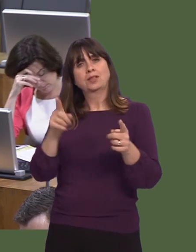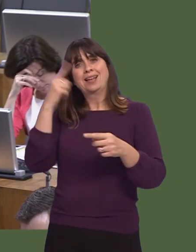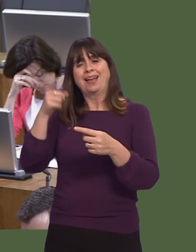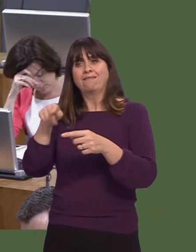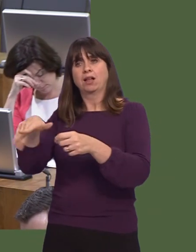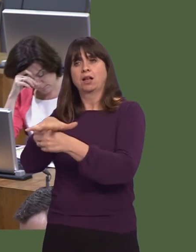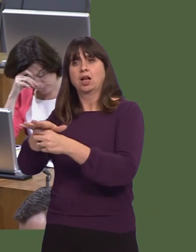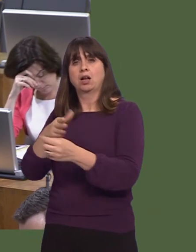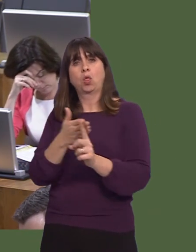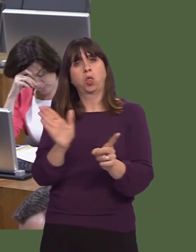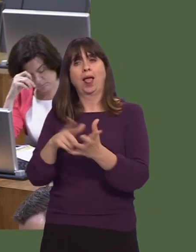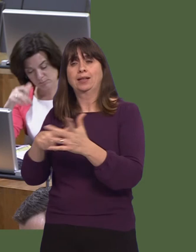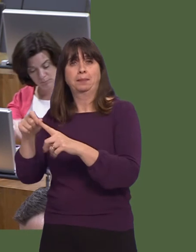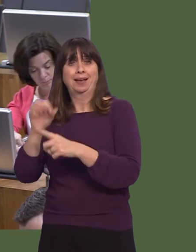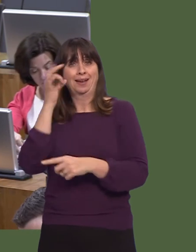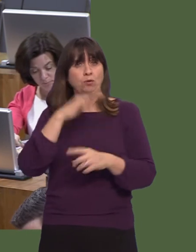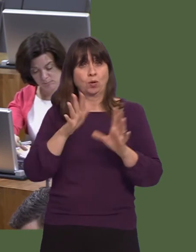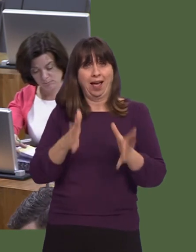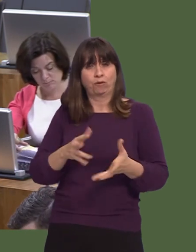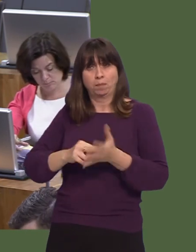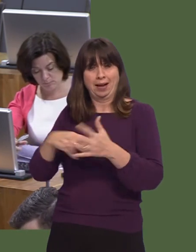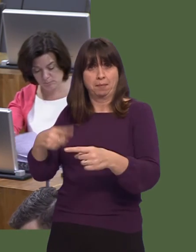isn't obliged to give planning permission. The councils do have to take responsibility